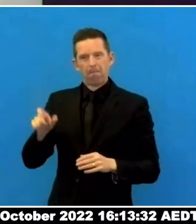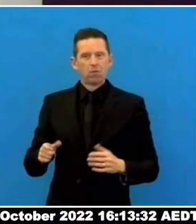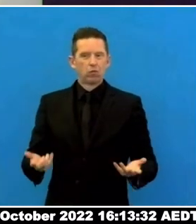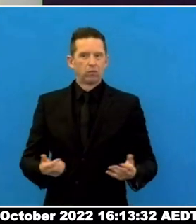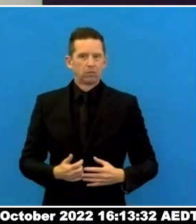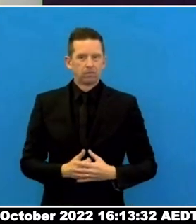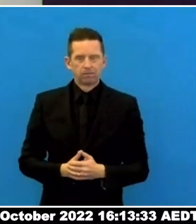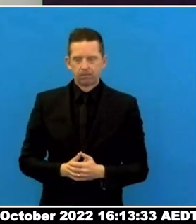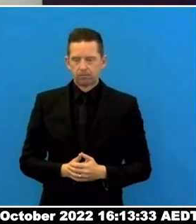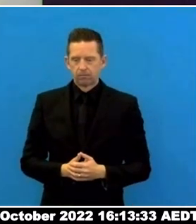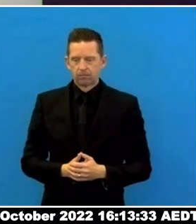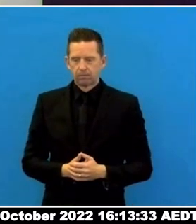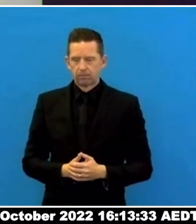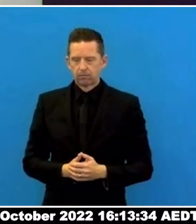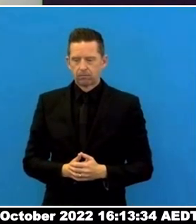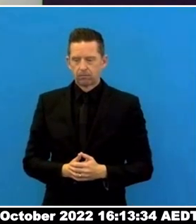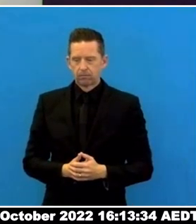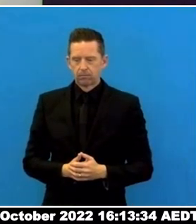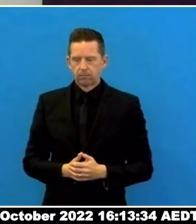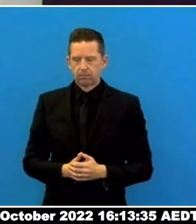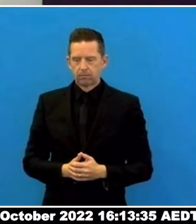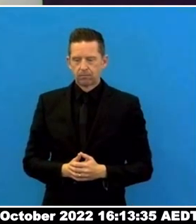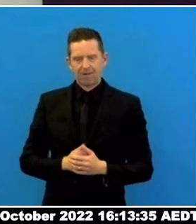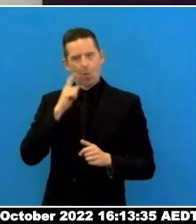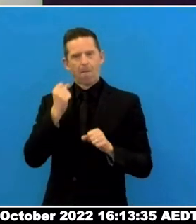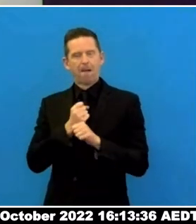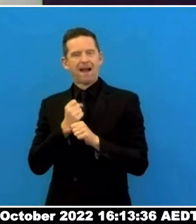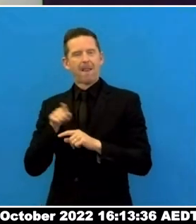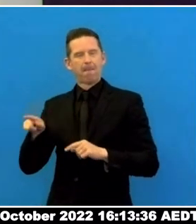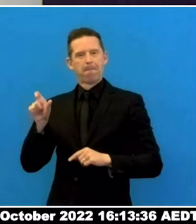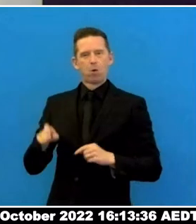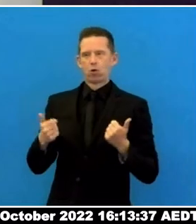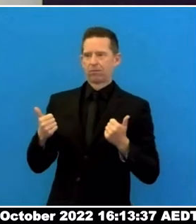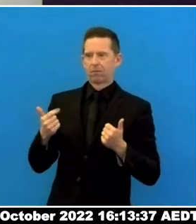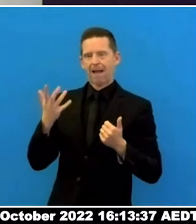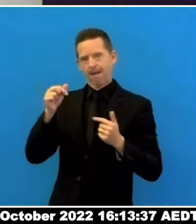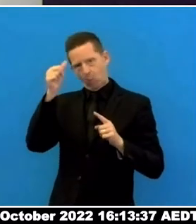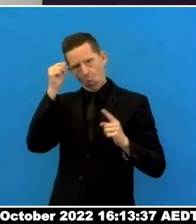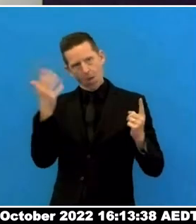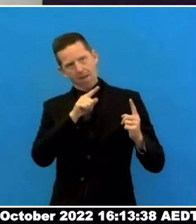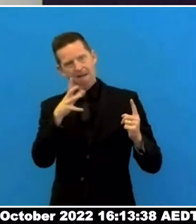you know, that makes that person have their right support. Thank you.